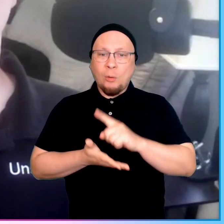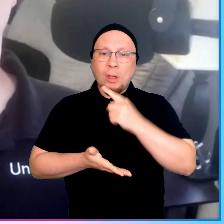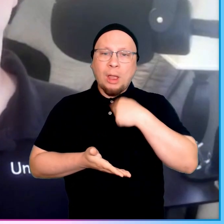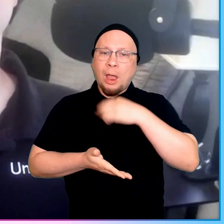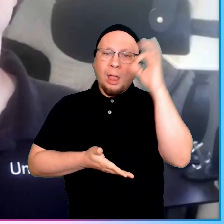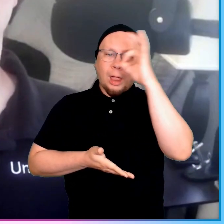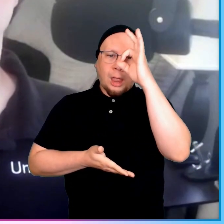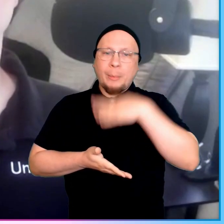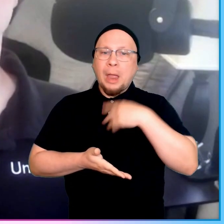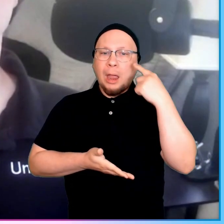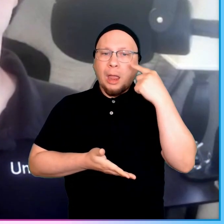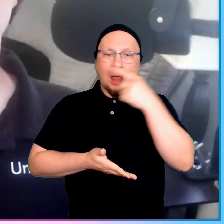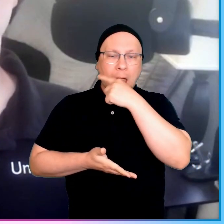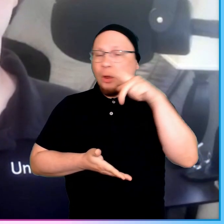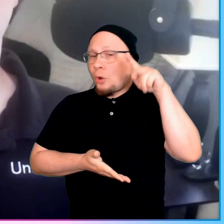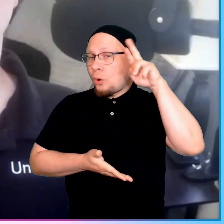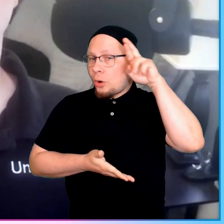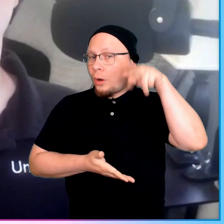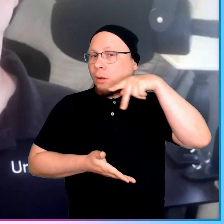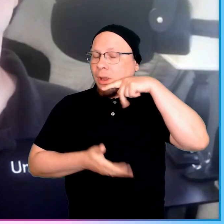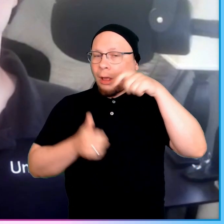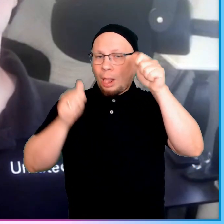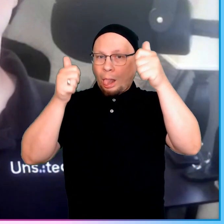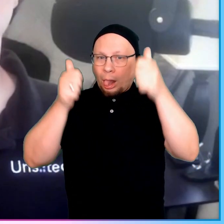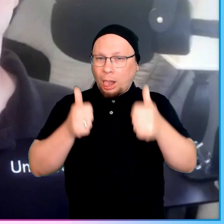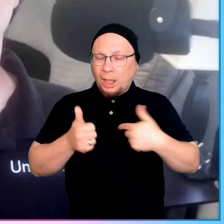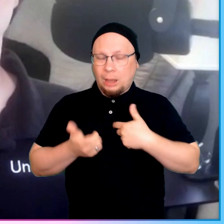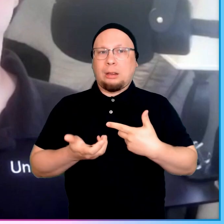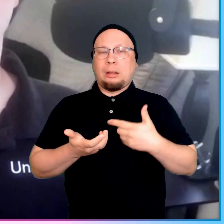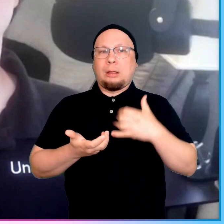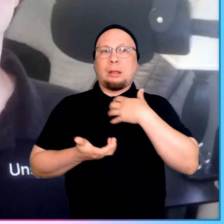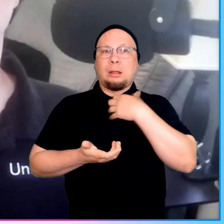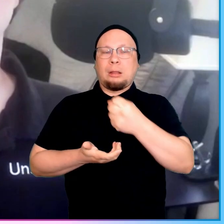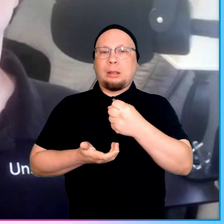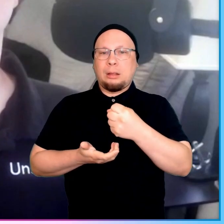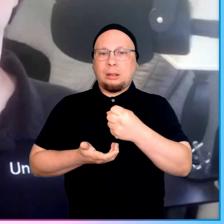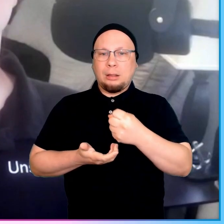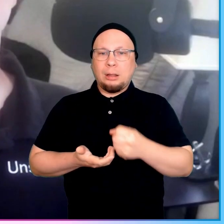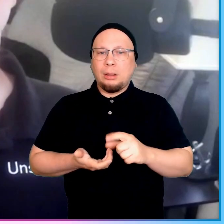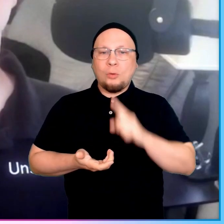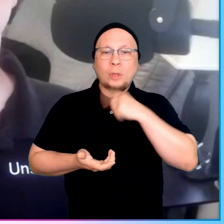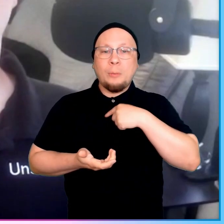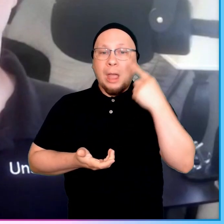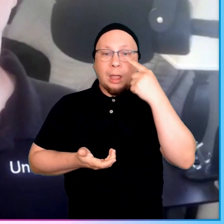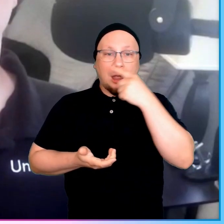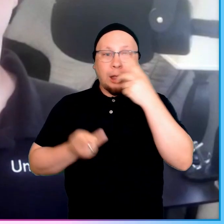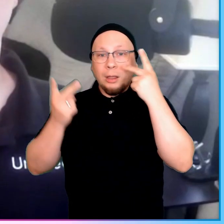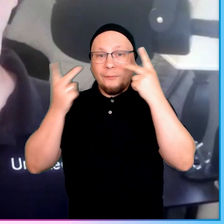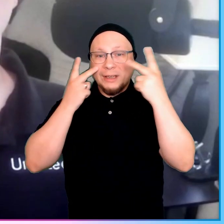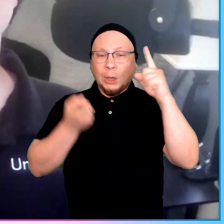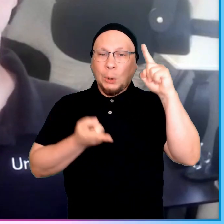my Retinitis Pigmentosa had gotten, and just how much of my usable vision I really had lost.